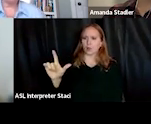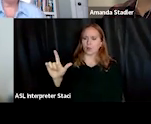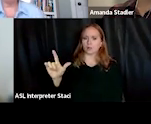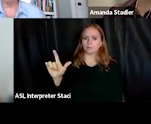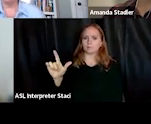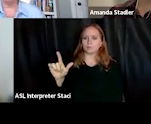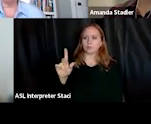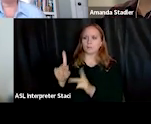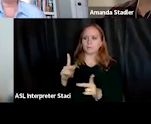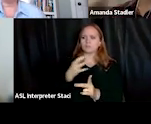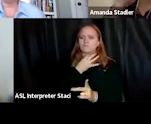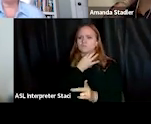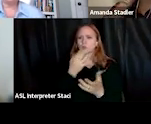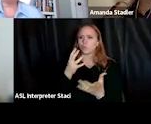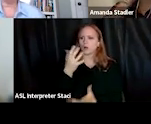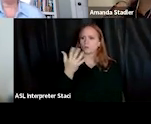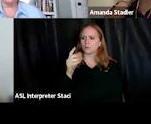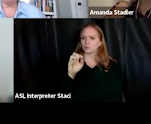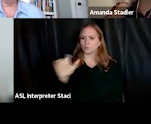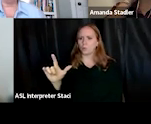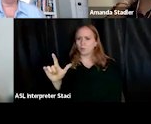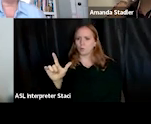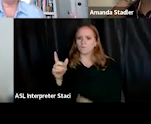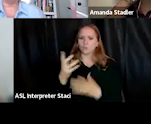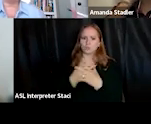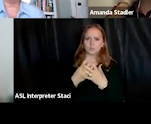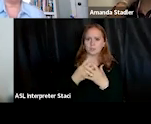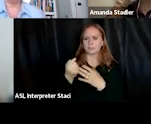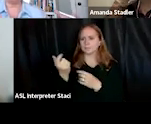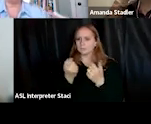what tool do you use for your assessment to screen in or screen out folks for either SOAR